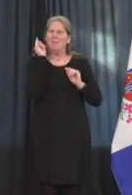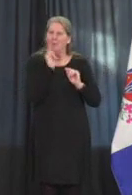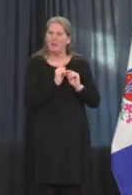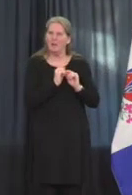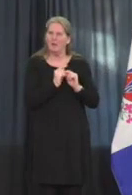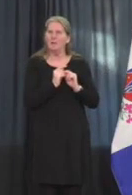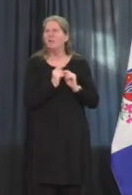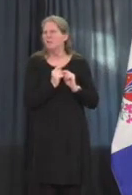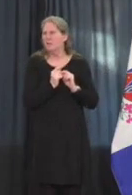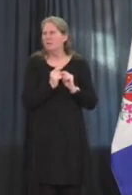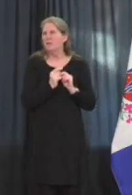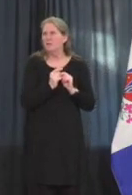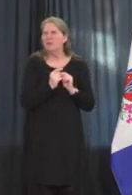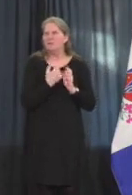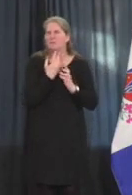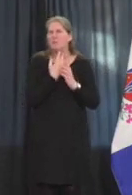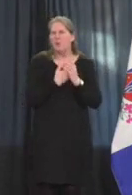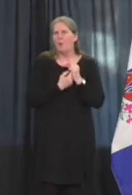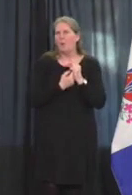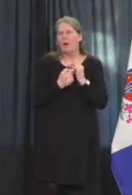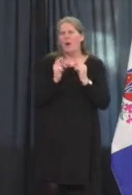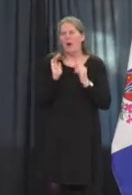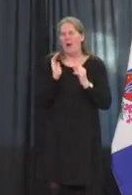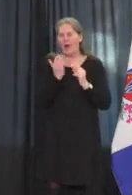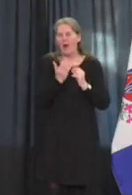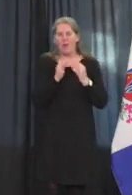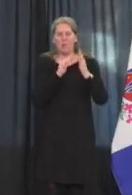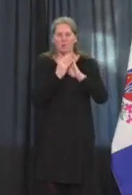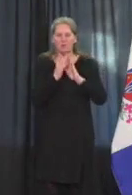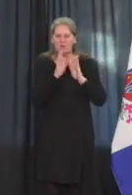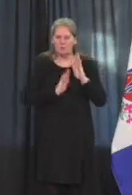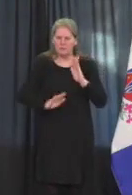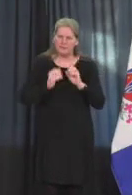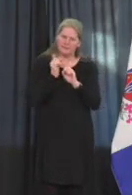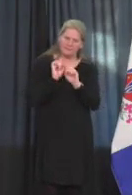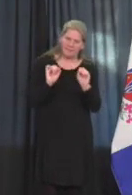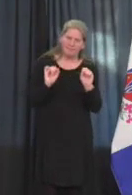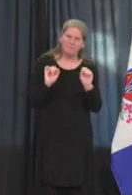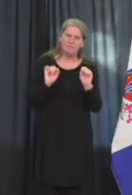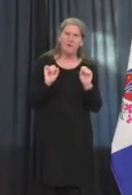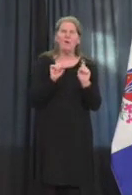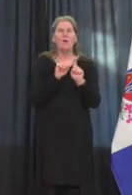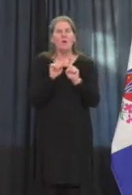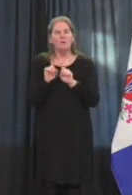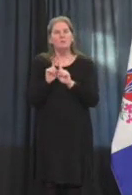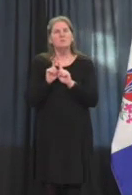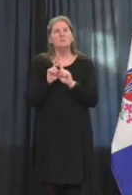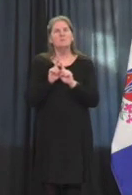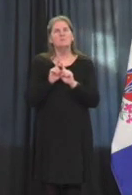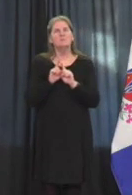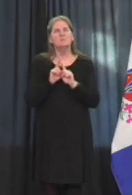WE NEED TO BOTH KEEP OUR COMMUNITIES SAFE. AND WE NEED TO ALSO FIND A WAY